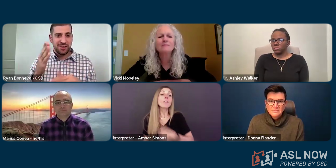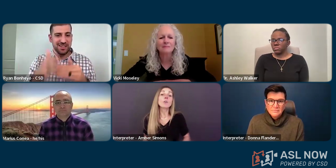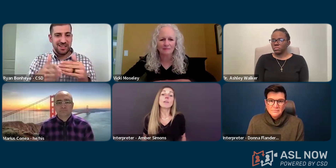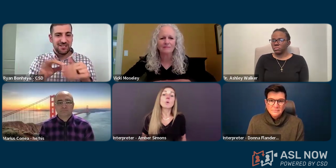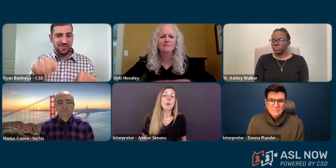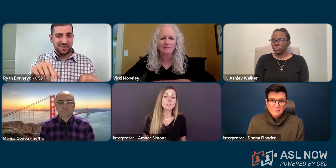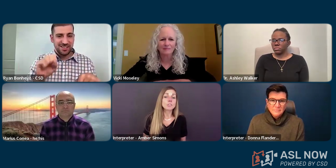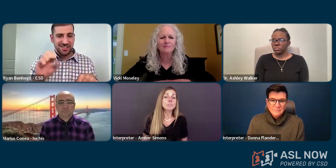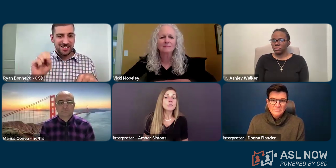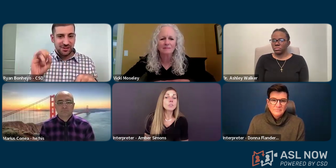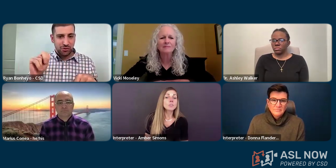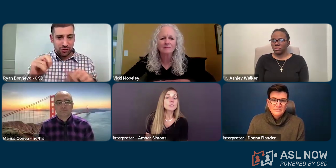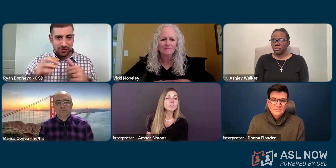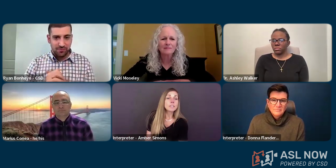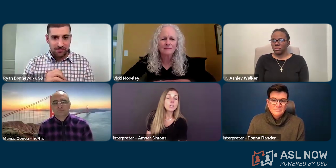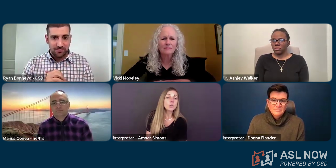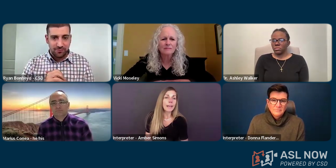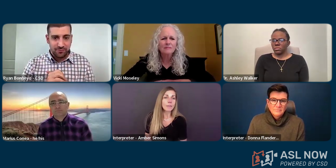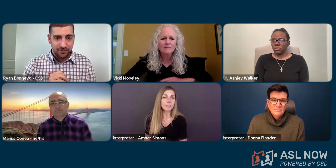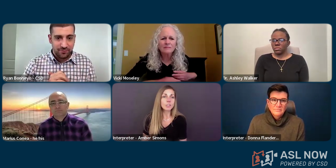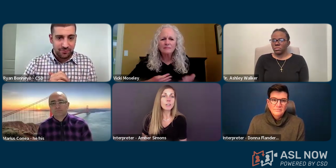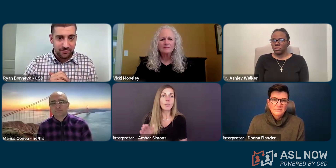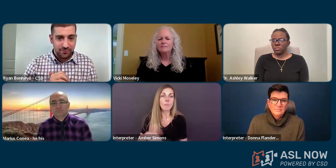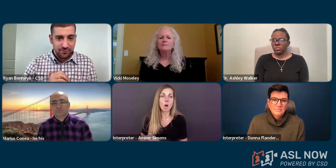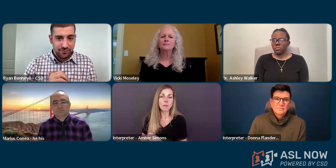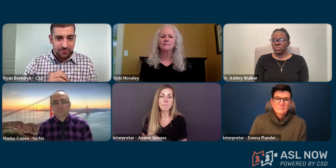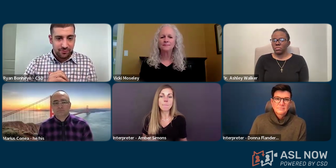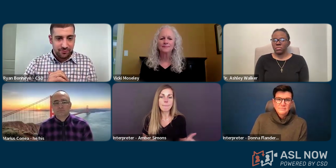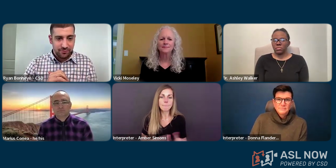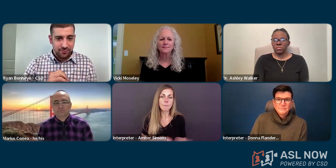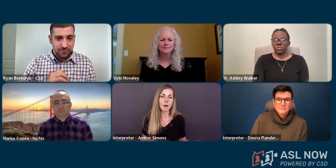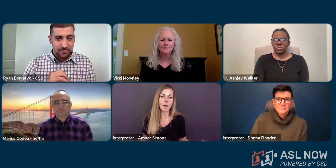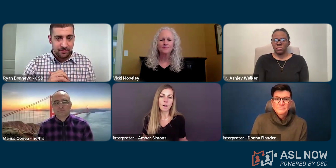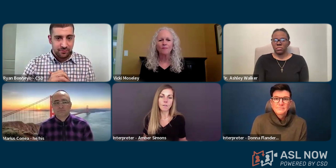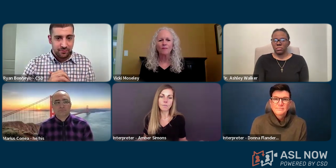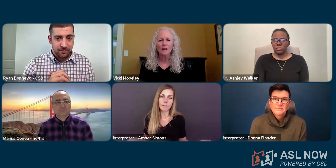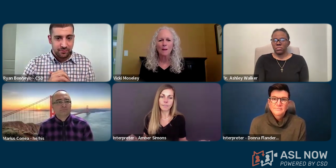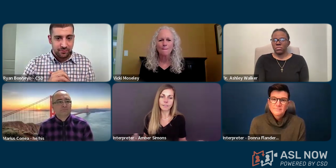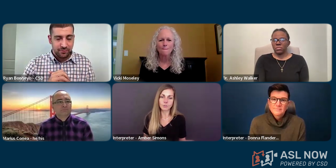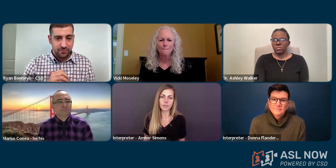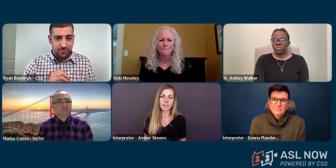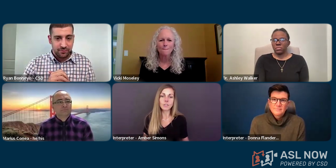If you have questions, use the Q&A feature on the bottom of the screen.